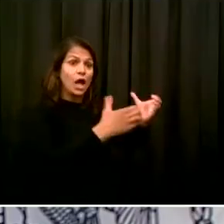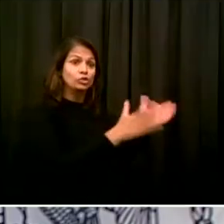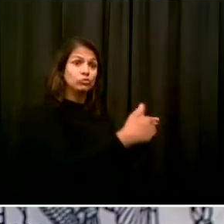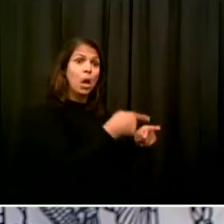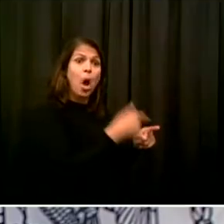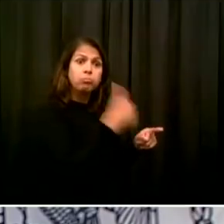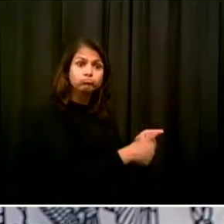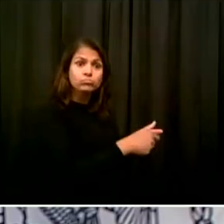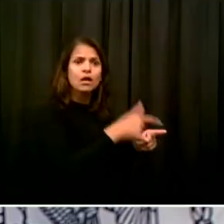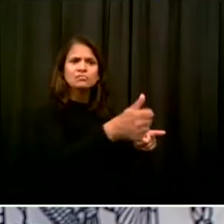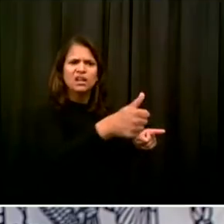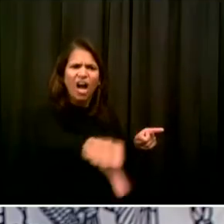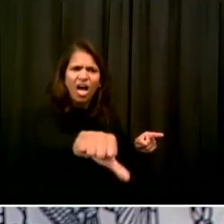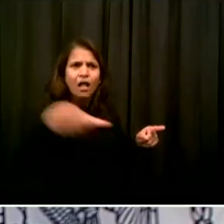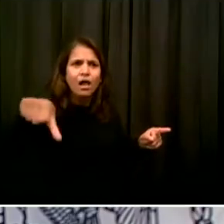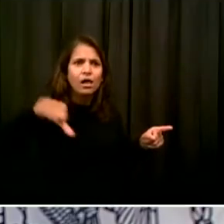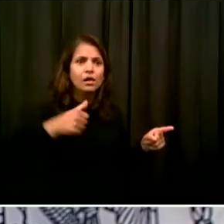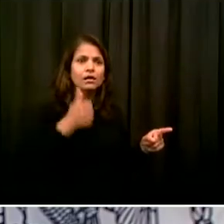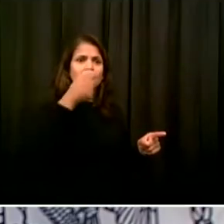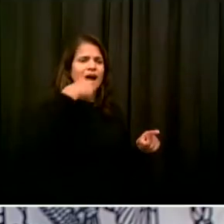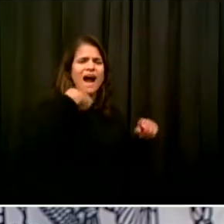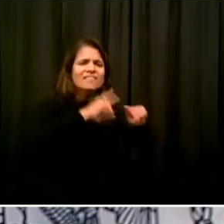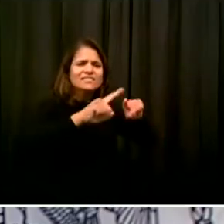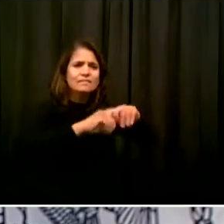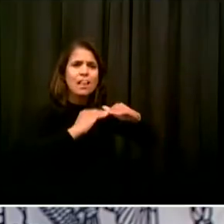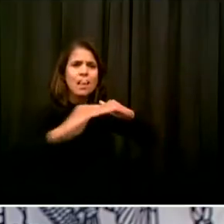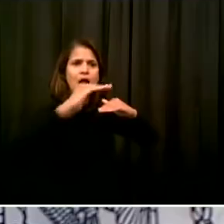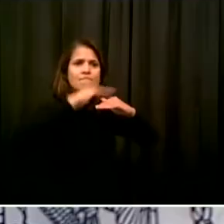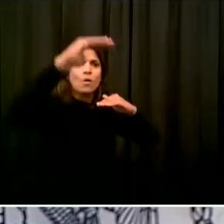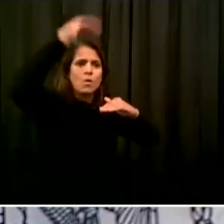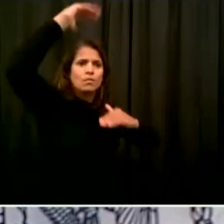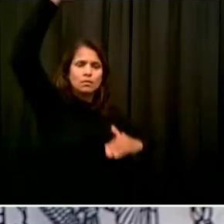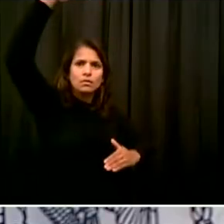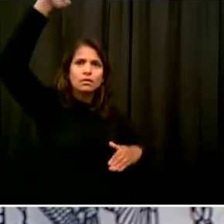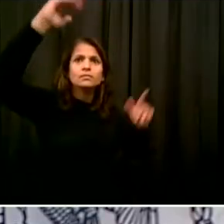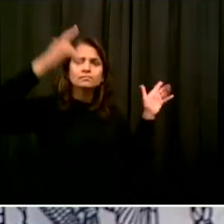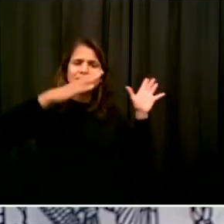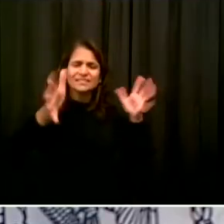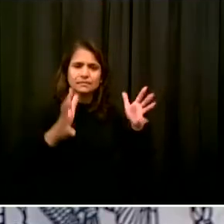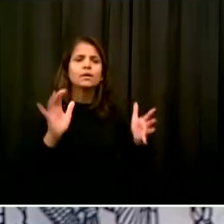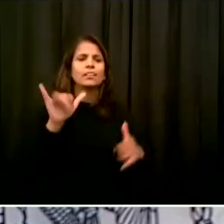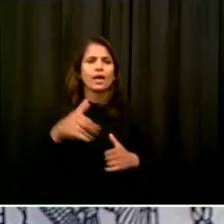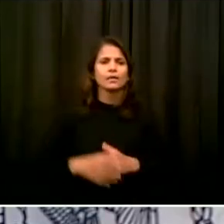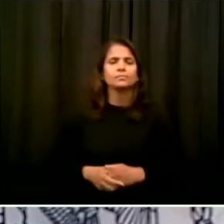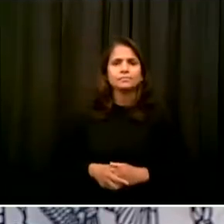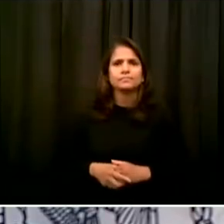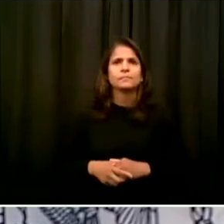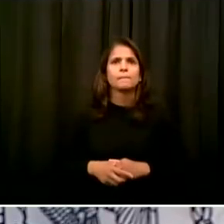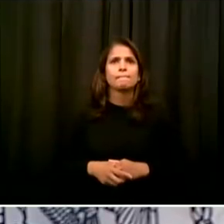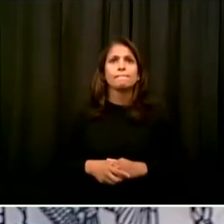VENTILATION IS